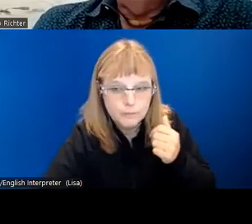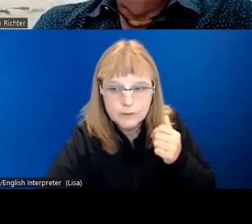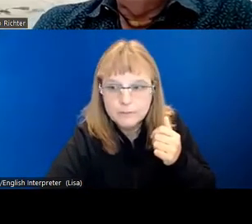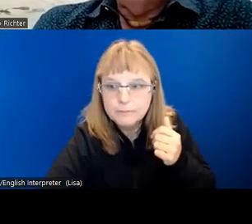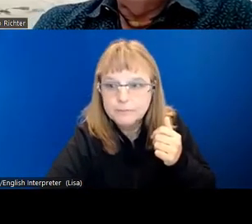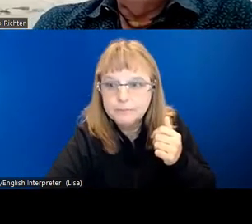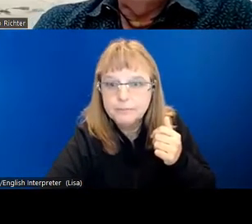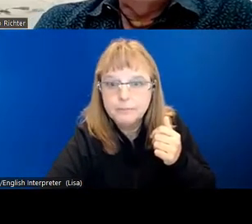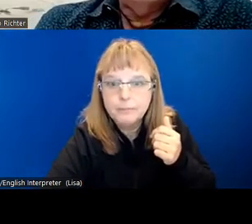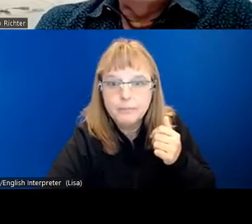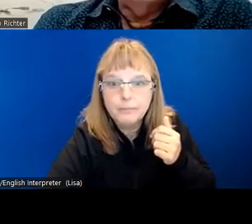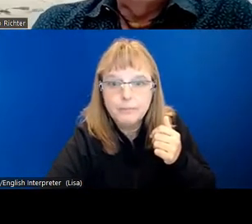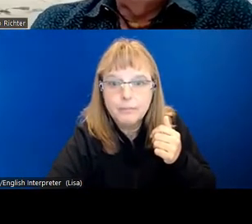I'll jump in if that's okay.